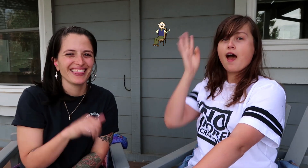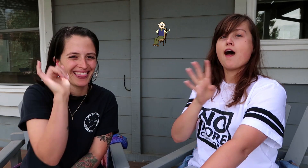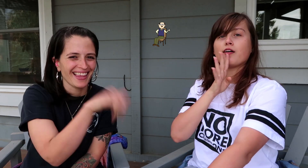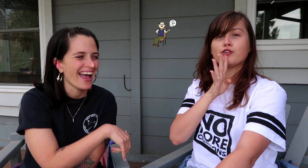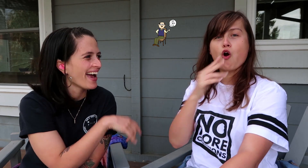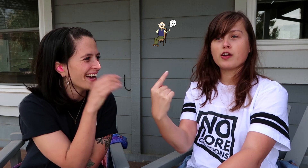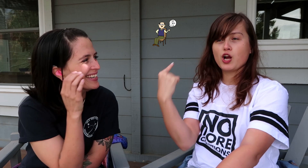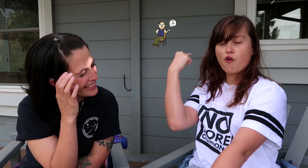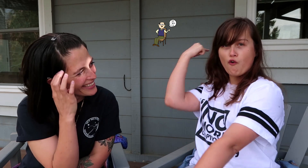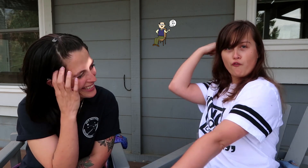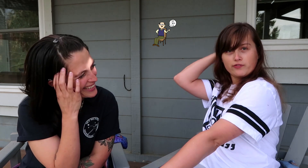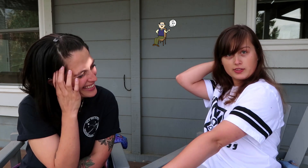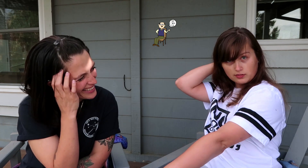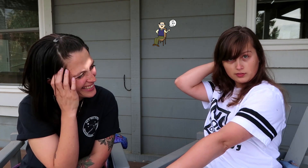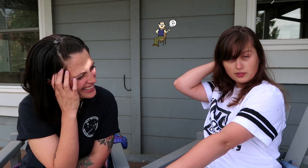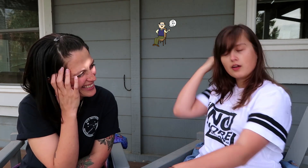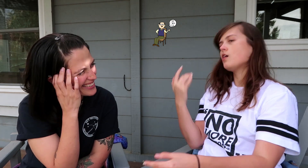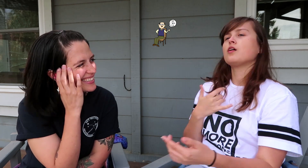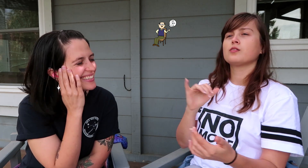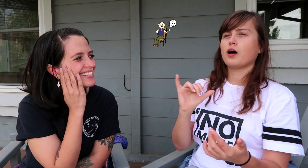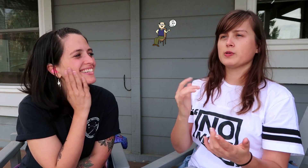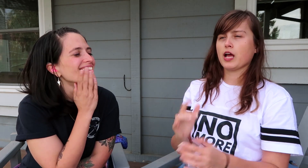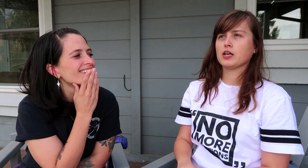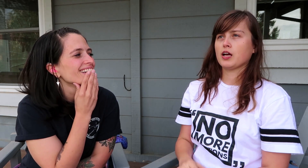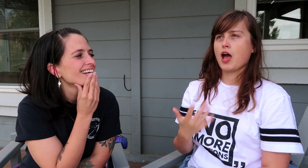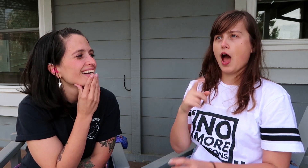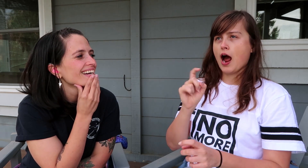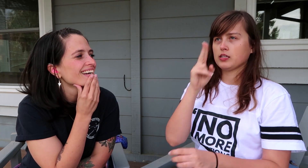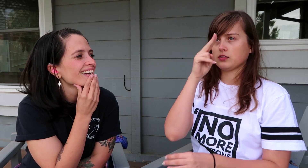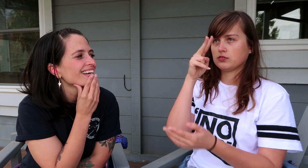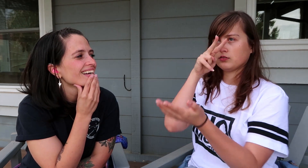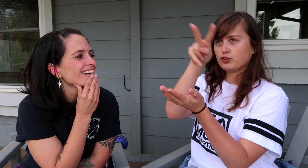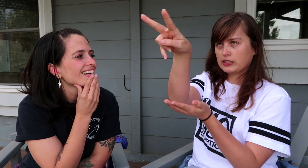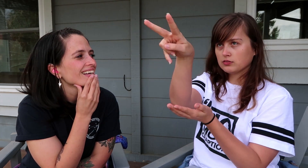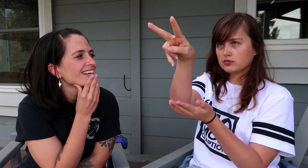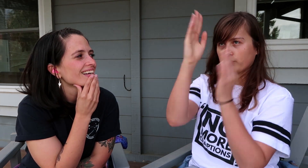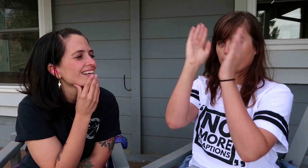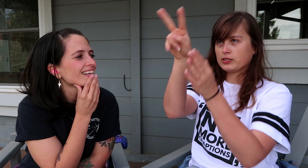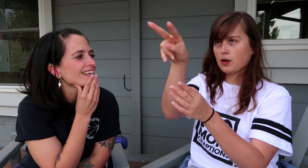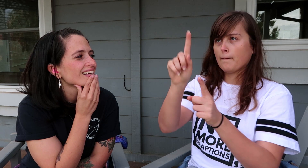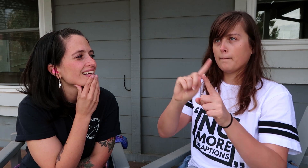R: And they would be talking all the way in the back. And I was like, I need to see the equations...